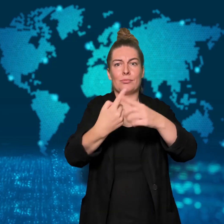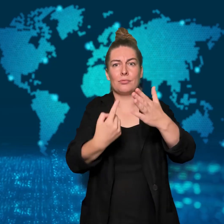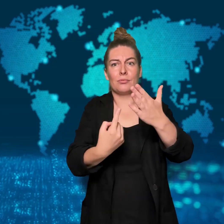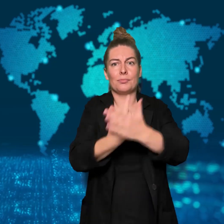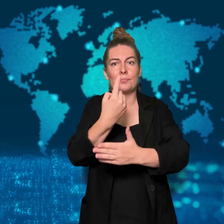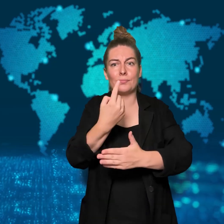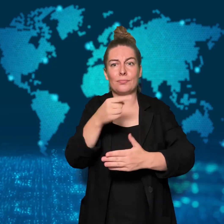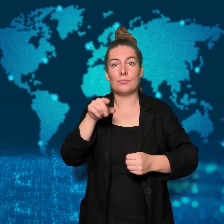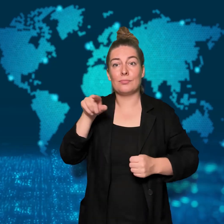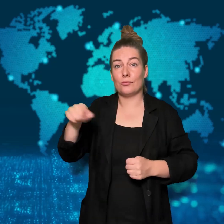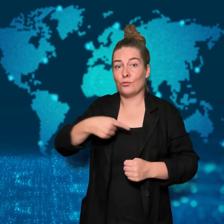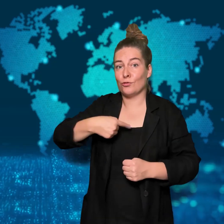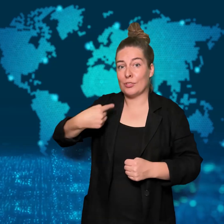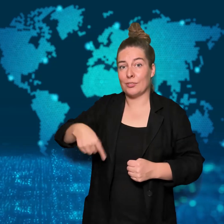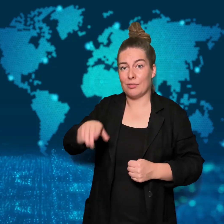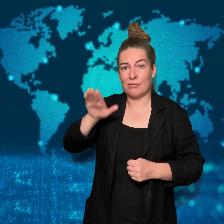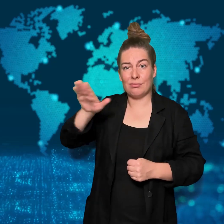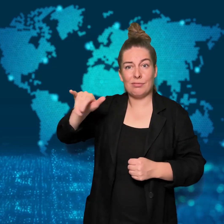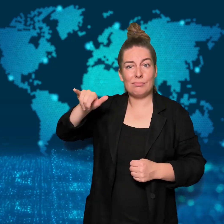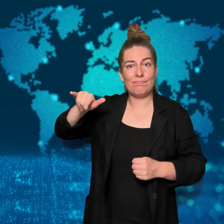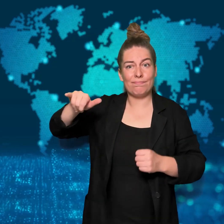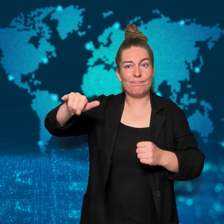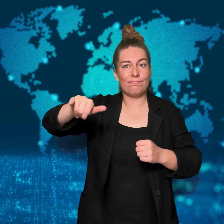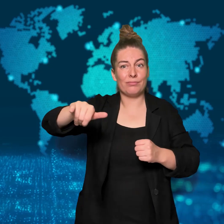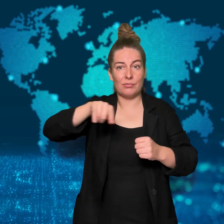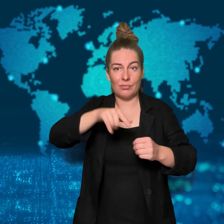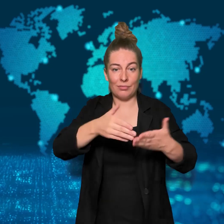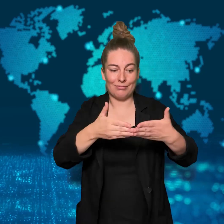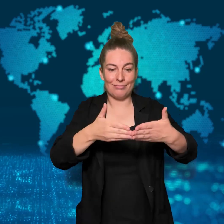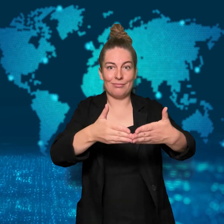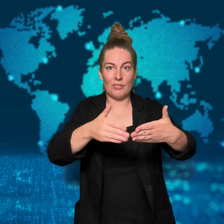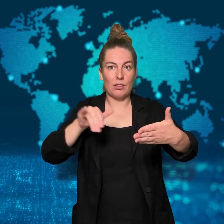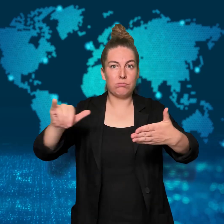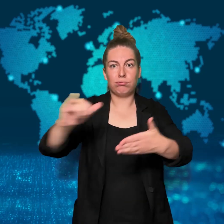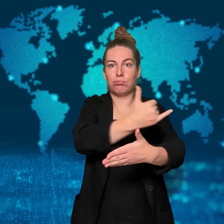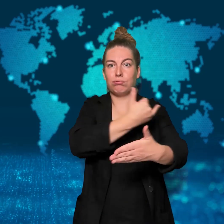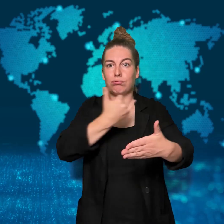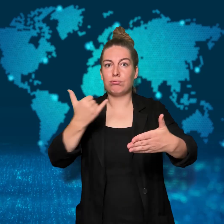An incident with a helicopter is rare.